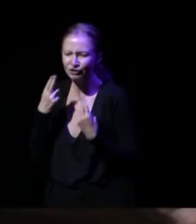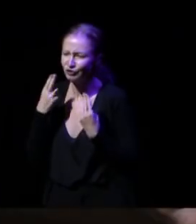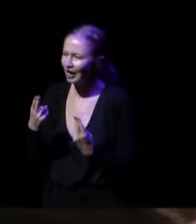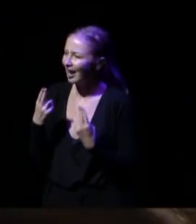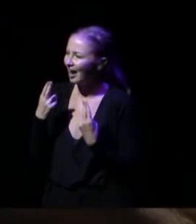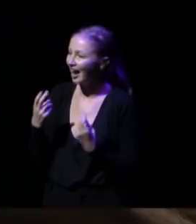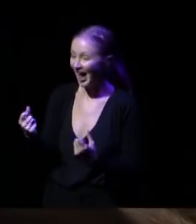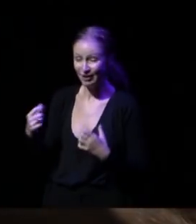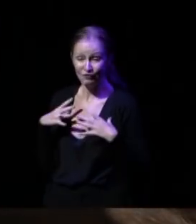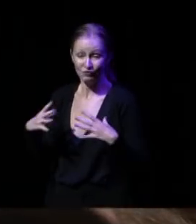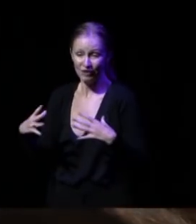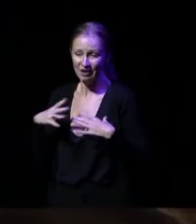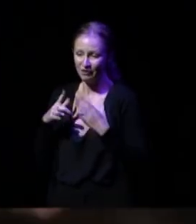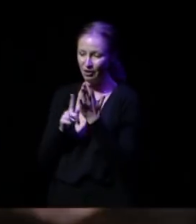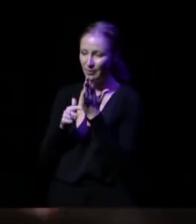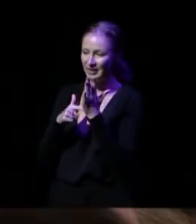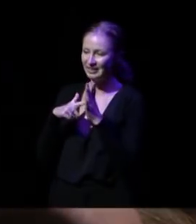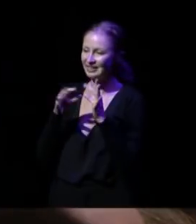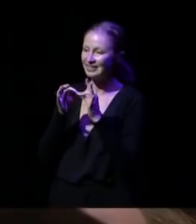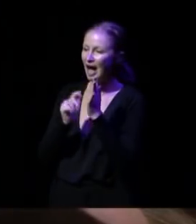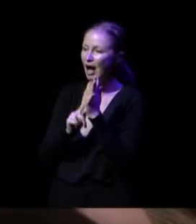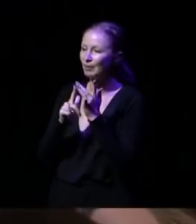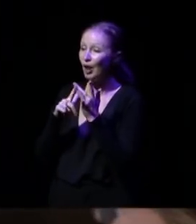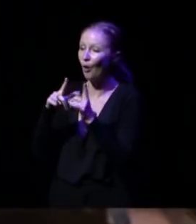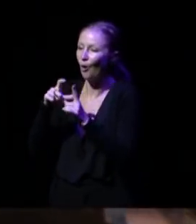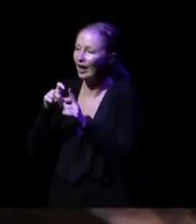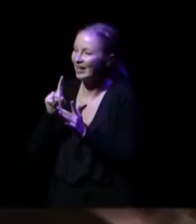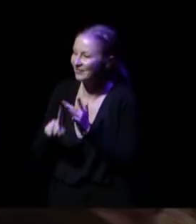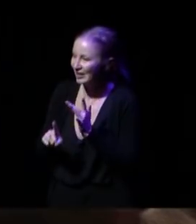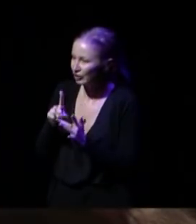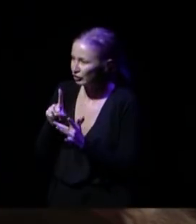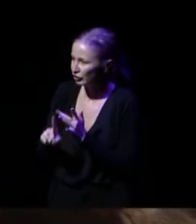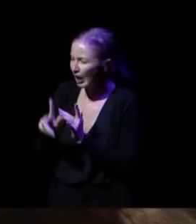like, tabloid infection. So I'm curious whether you were always like that